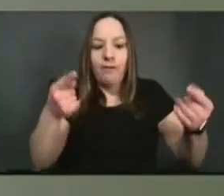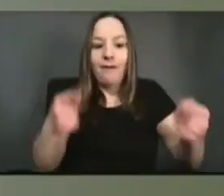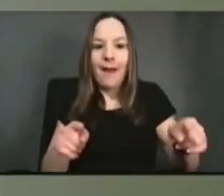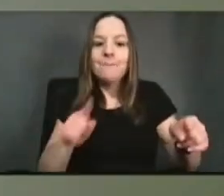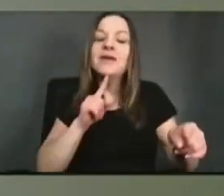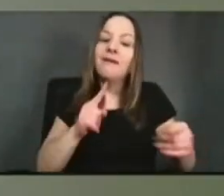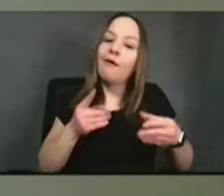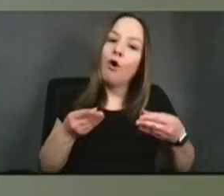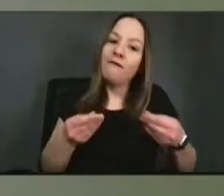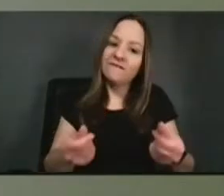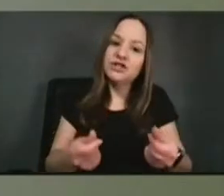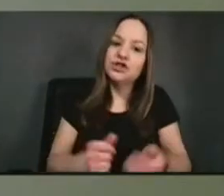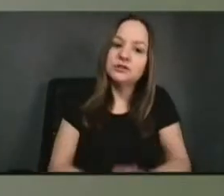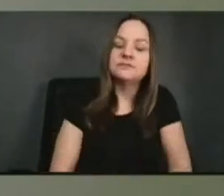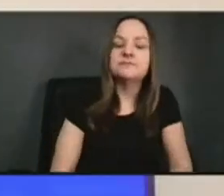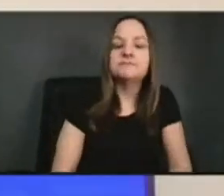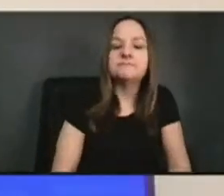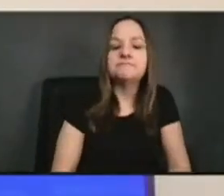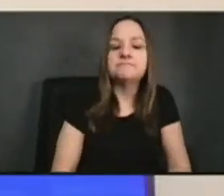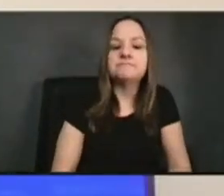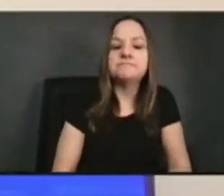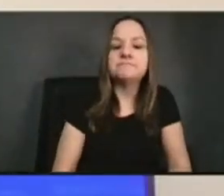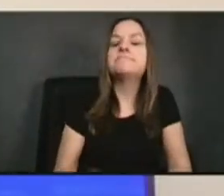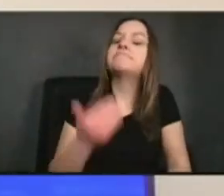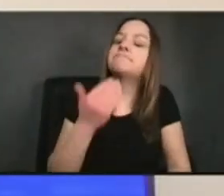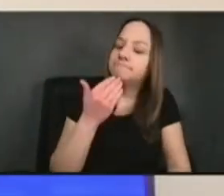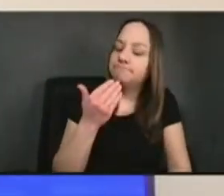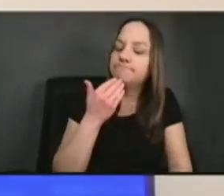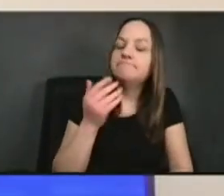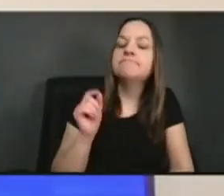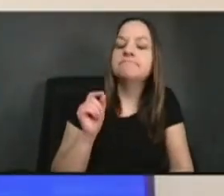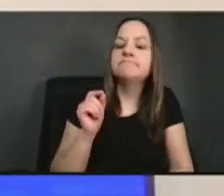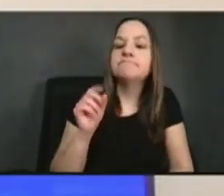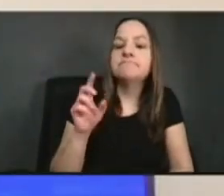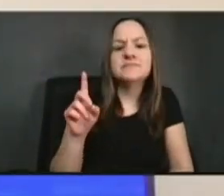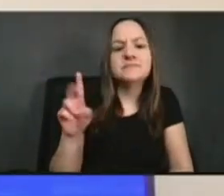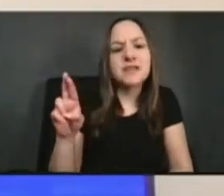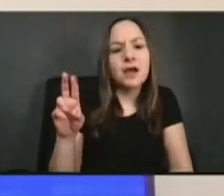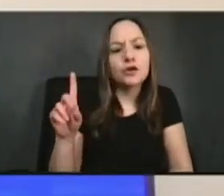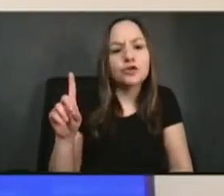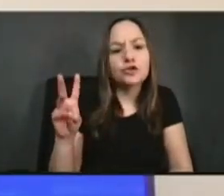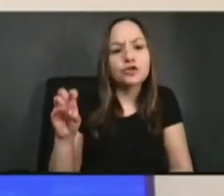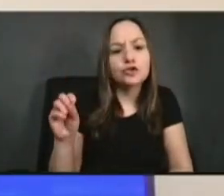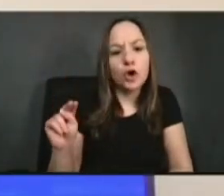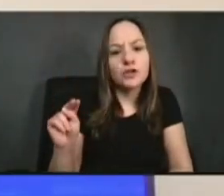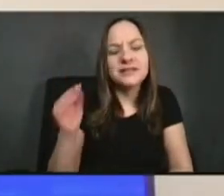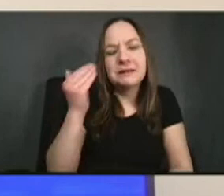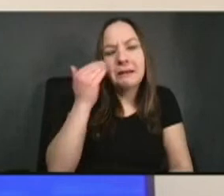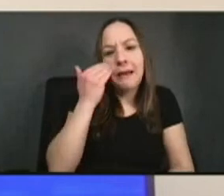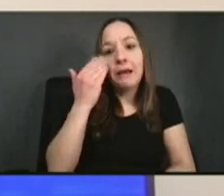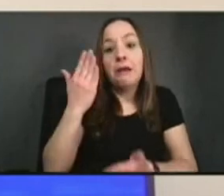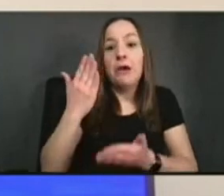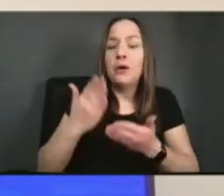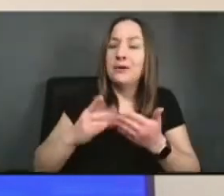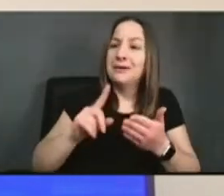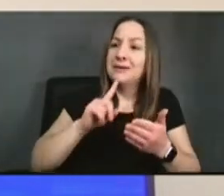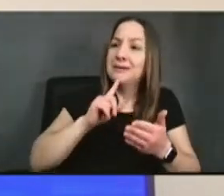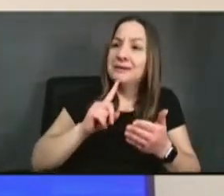those hires come and are certainly efficient. Thank you